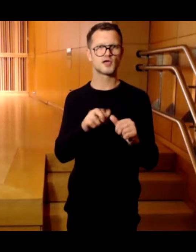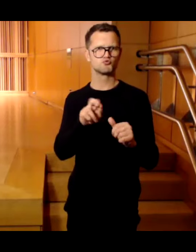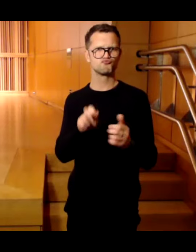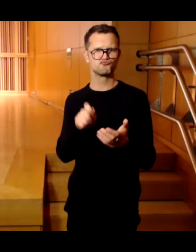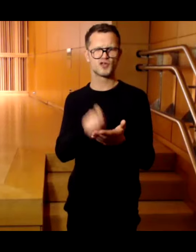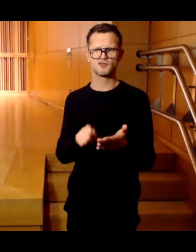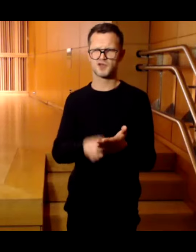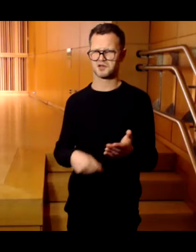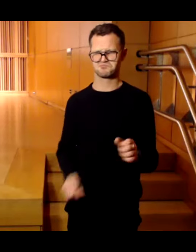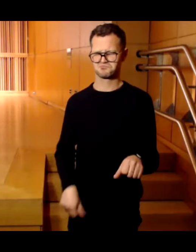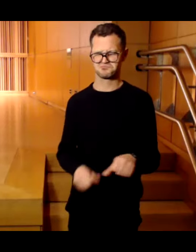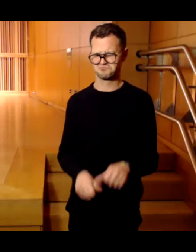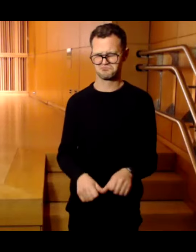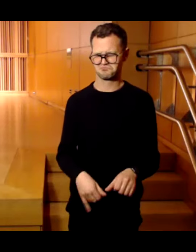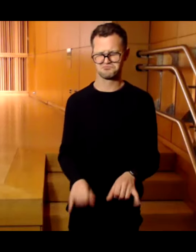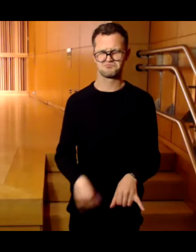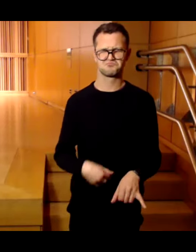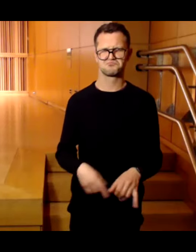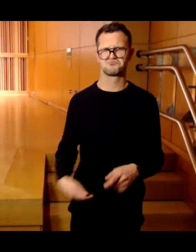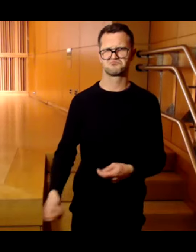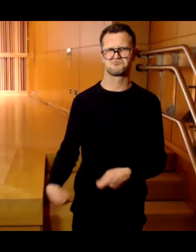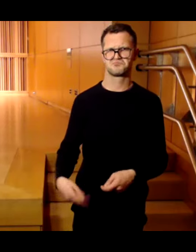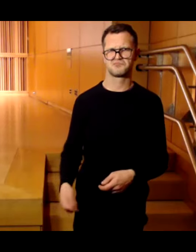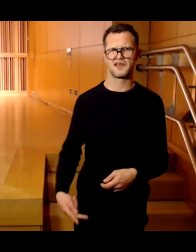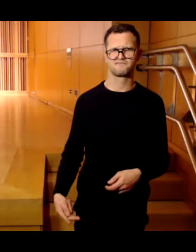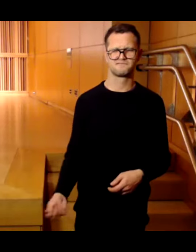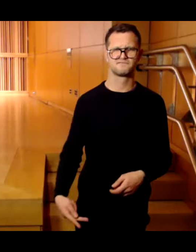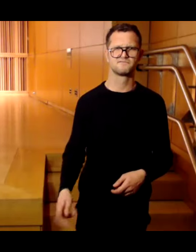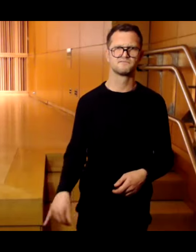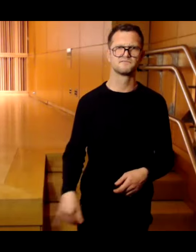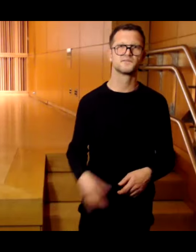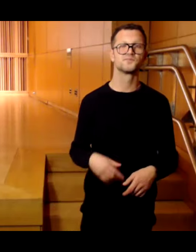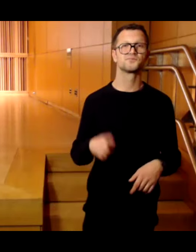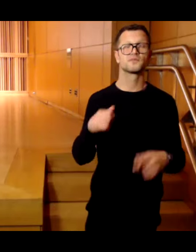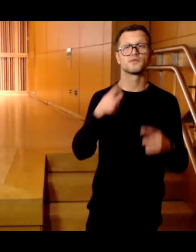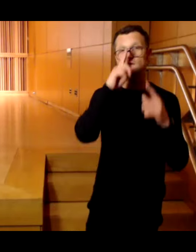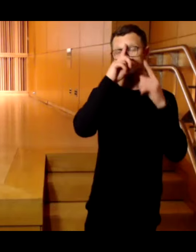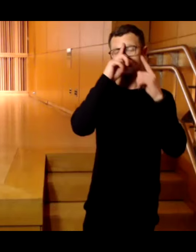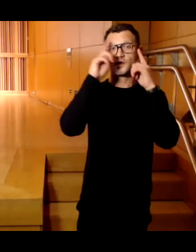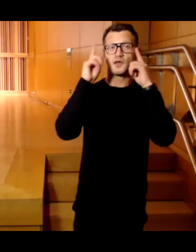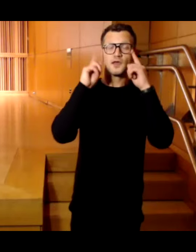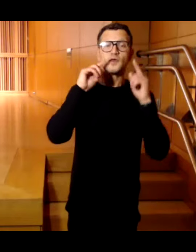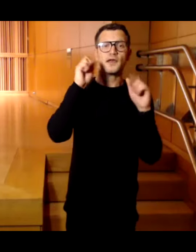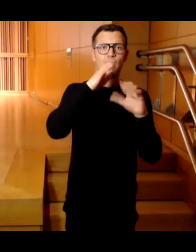already brittle norms of public engagement. the images of our neighbors being cuffed.